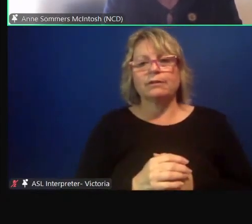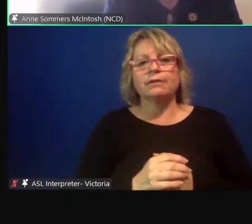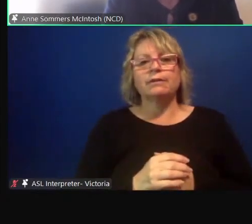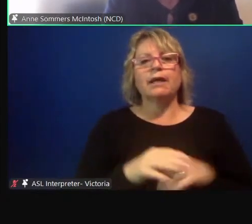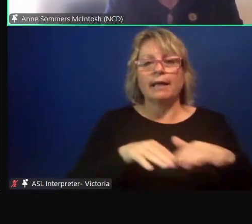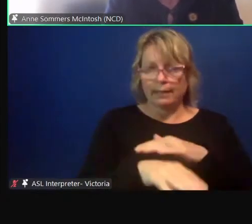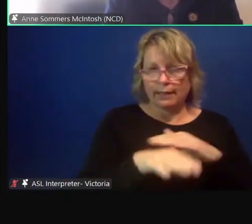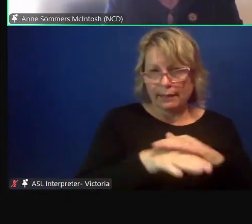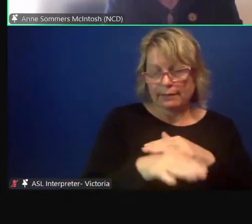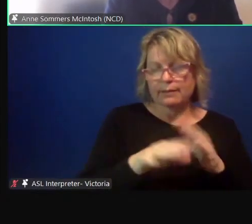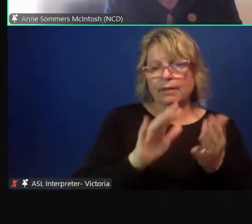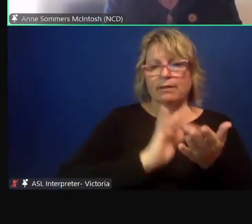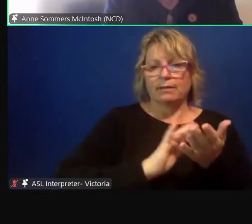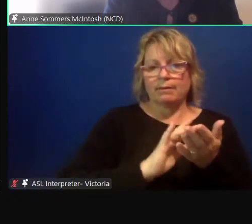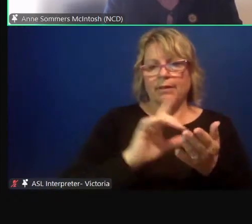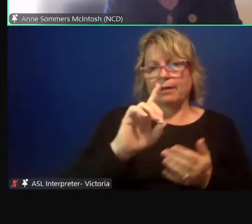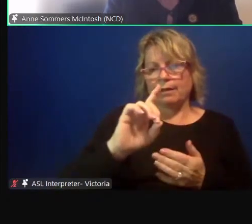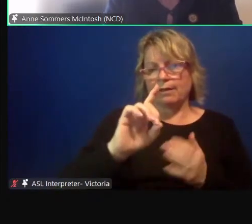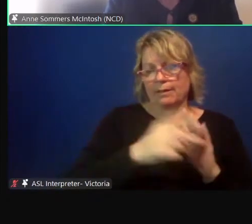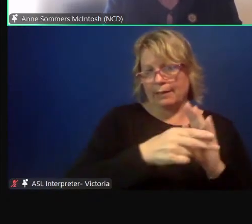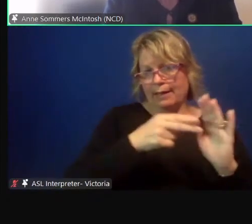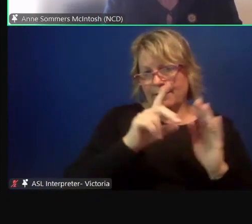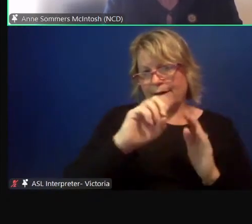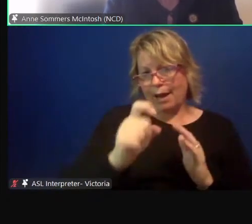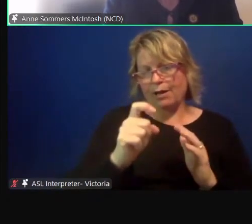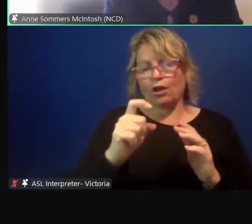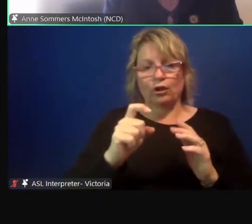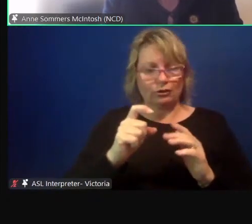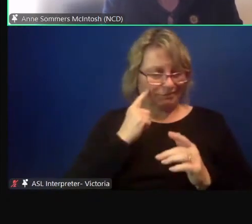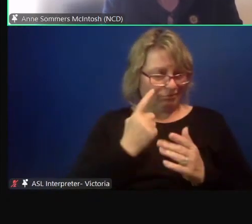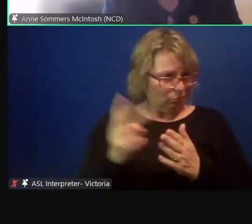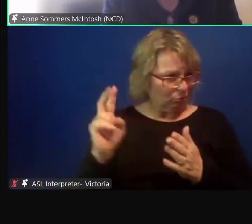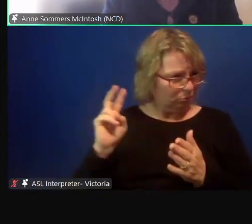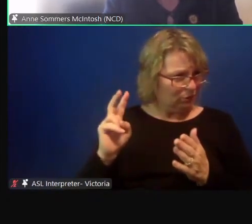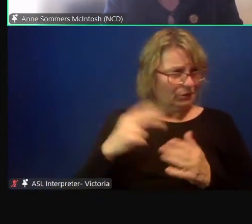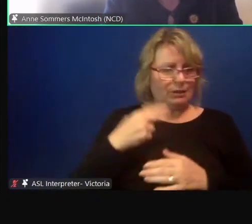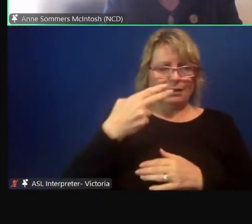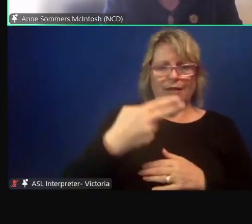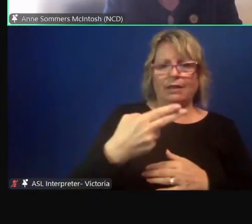diagnostic equipment. Just two weeks ago, if you weren't tuned in, HHS OCR,